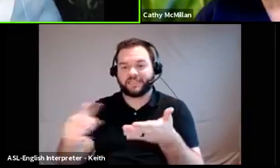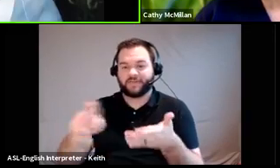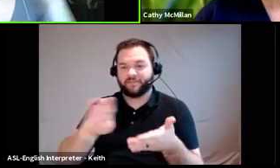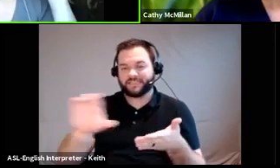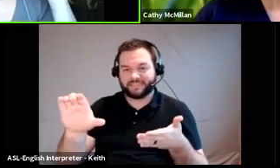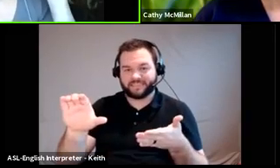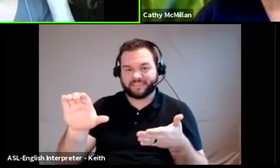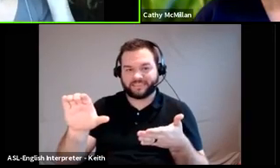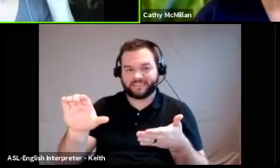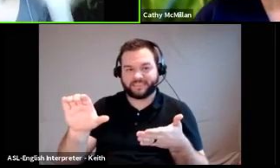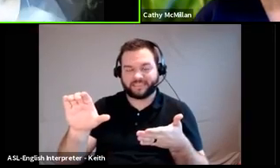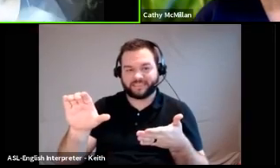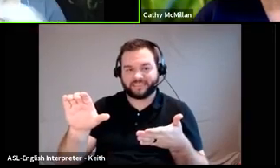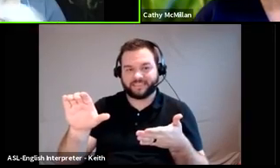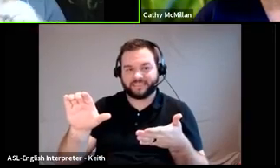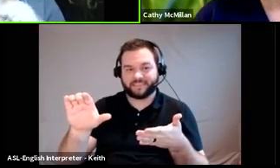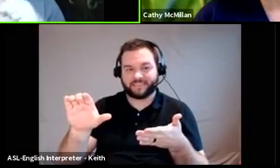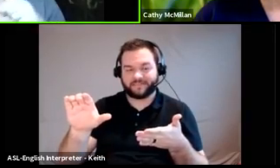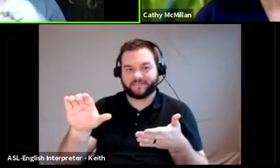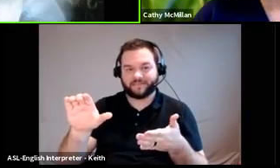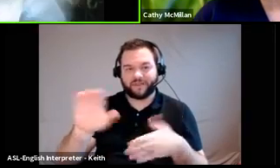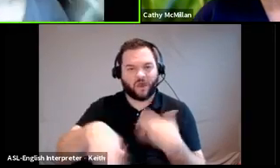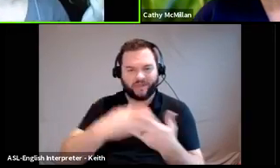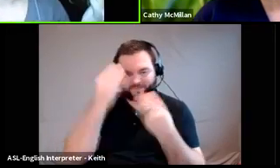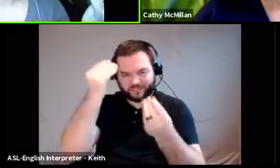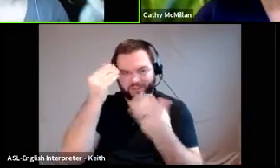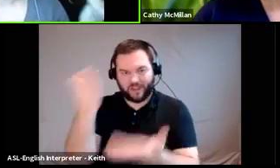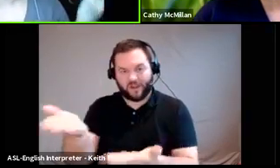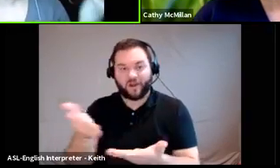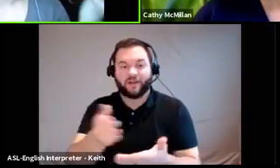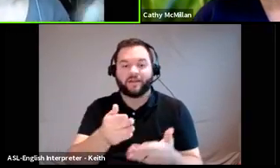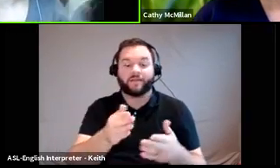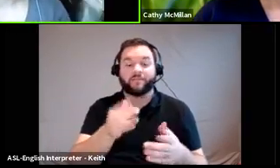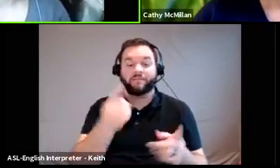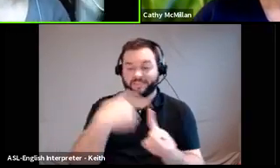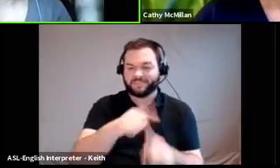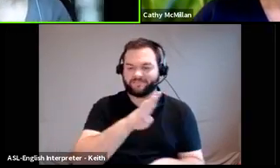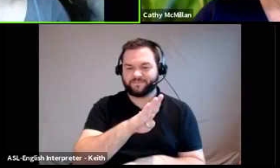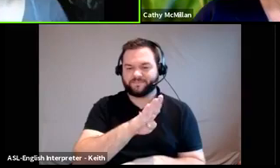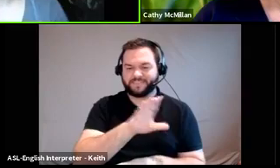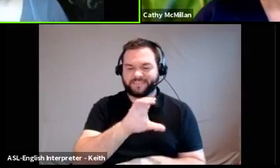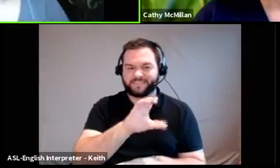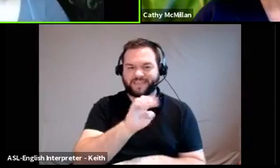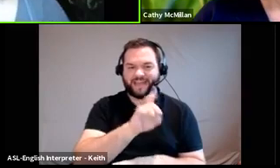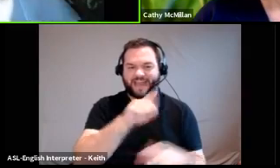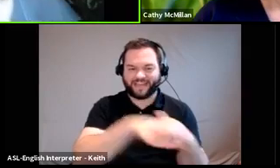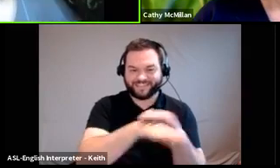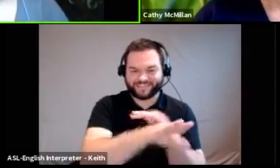Next week, so follow her at to slexia BC, and slexia BC, and get all that information and BC it access.